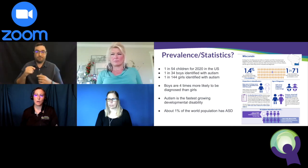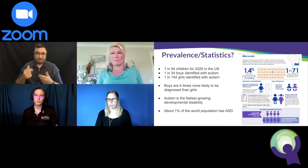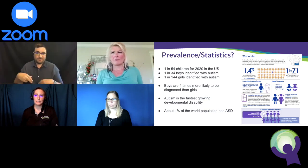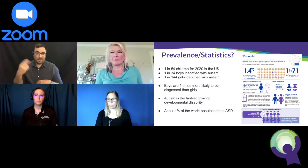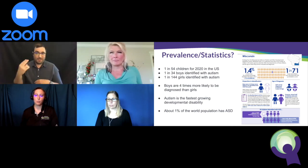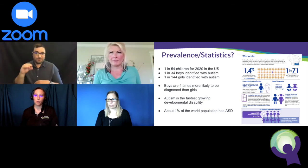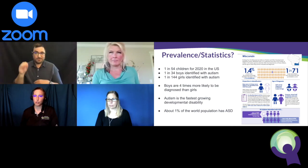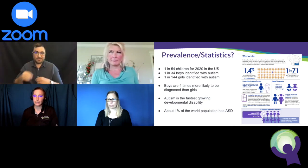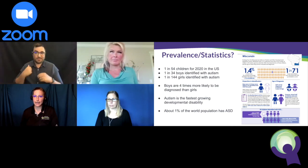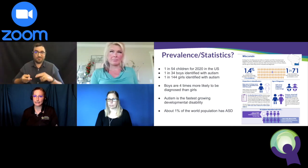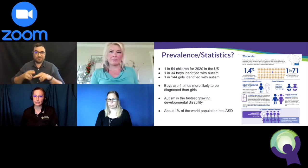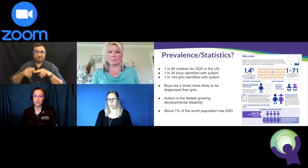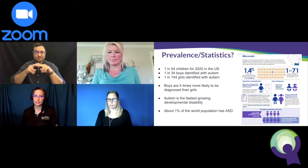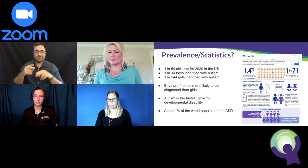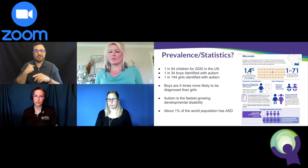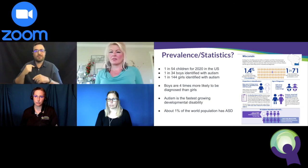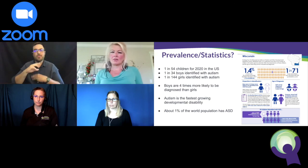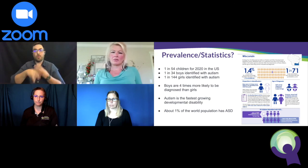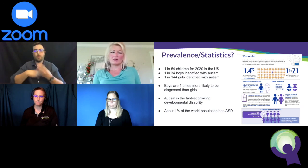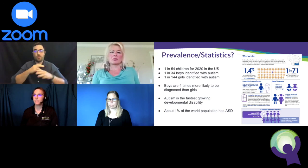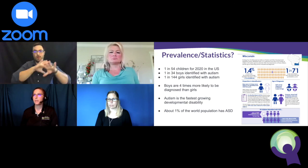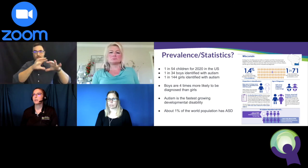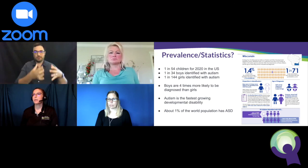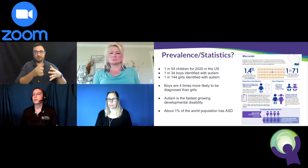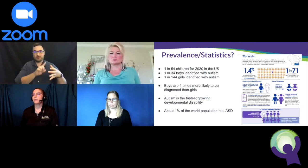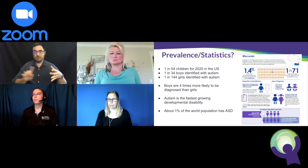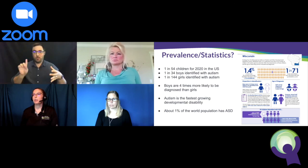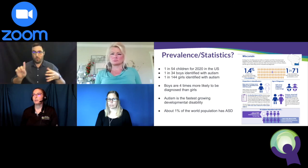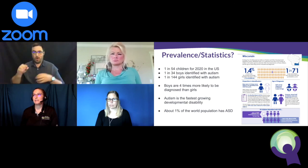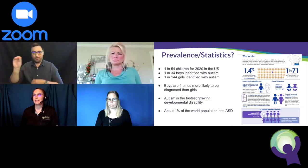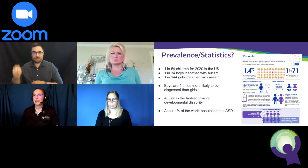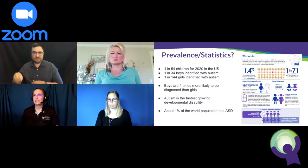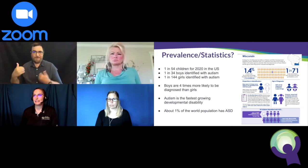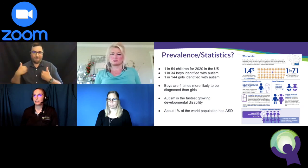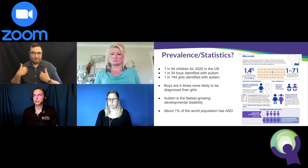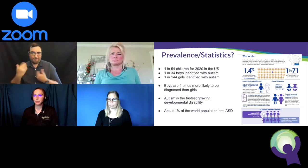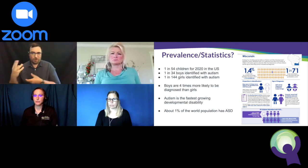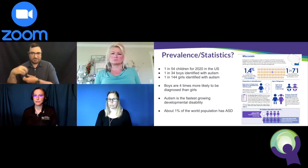percent of the world has autism spectrum. When we look at Wisconsin, our numbers